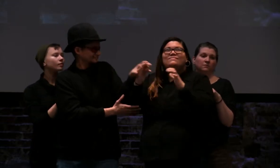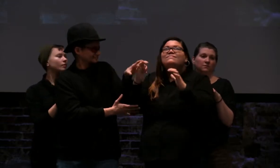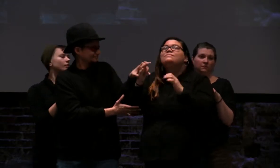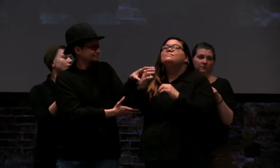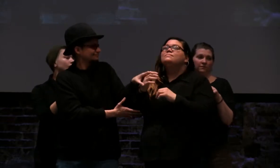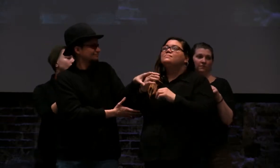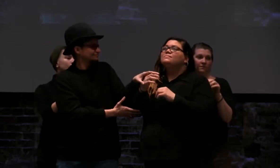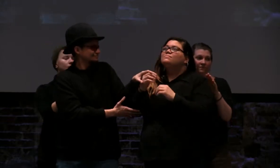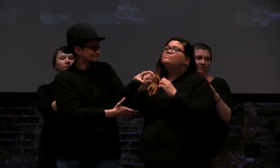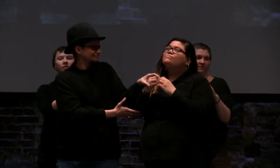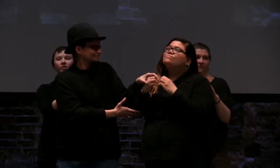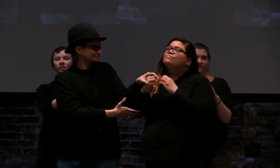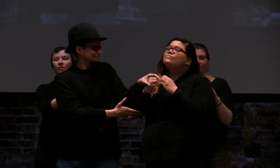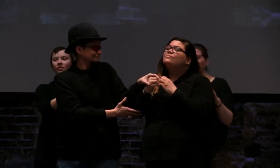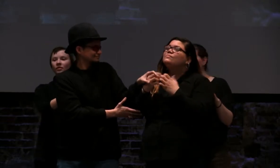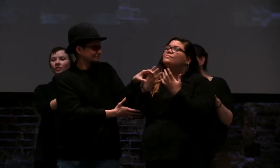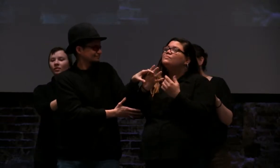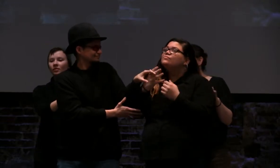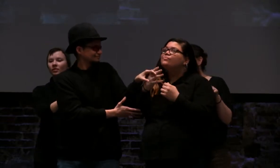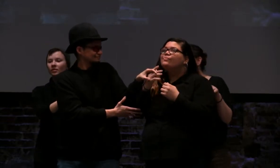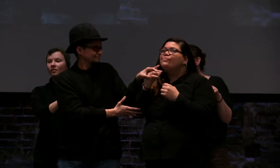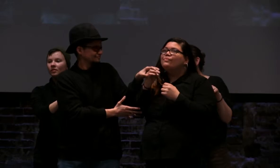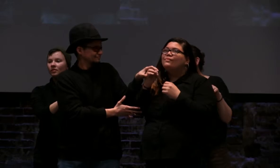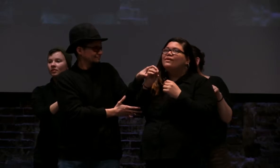and we can participate together, equally.